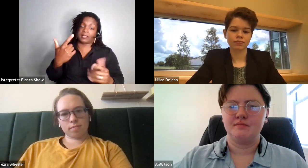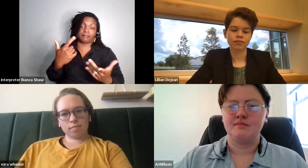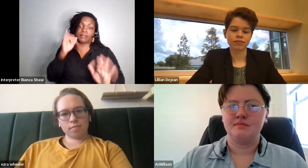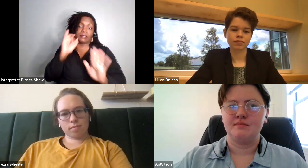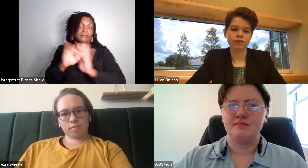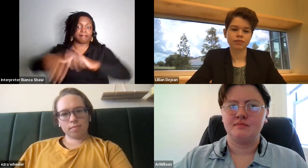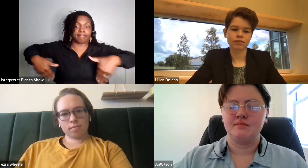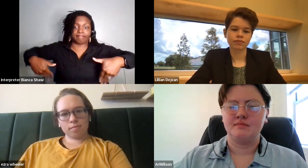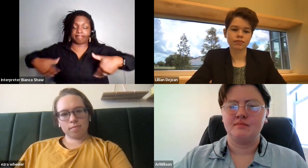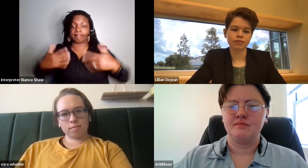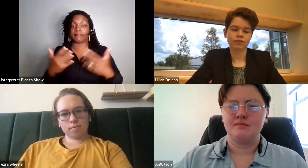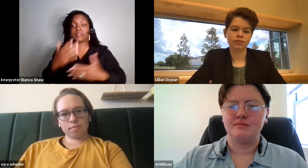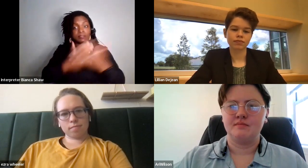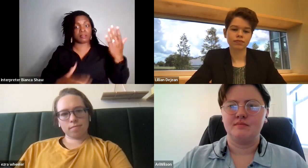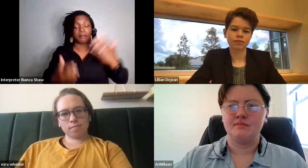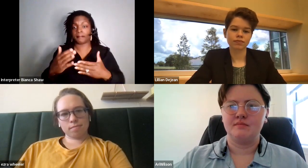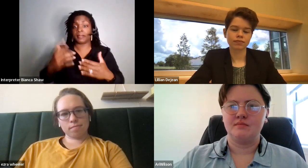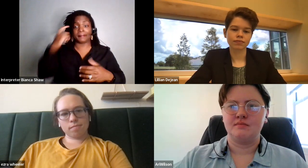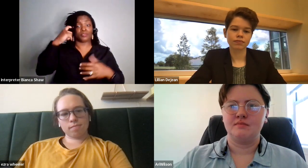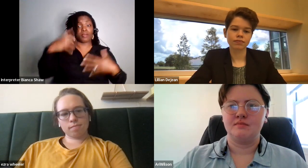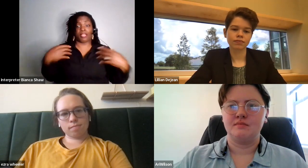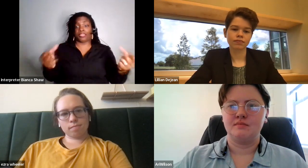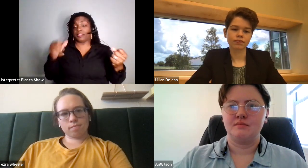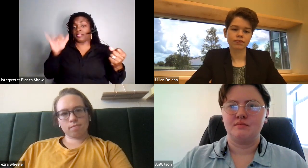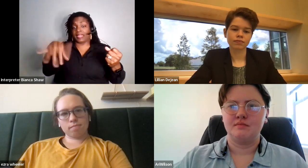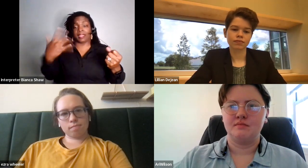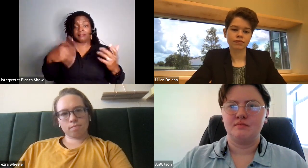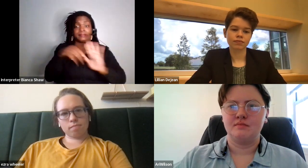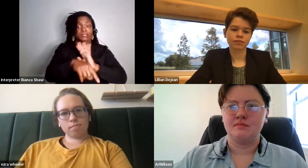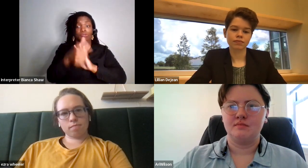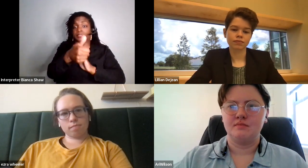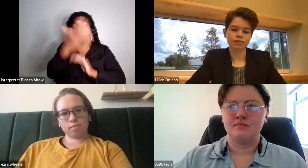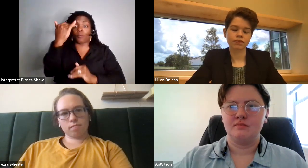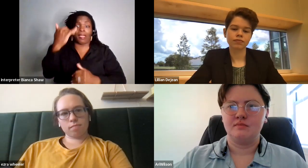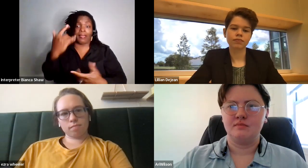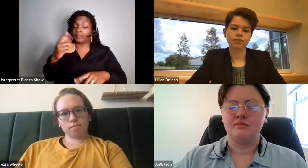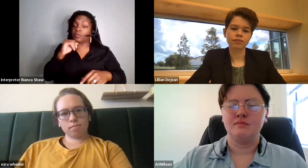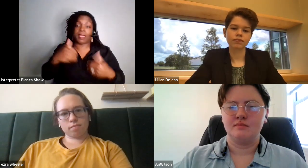you know that that killed theirselves because they couldn't bear the issues of having to tell someone who they are to beat themselves.